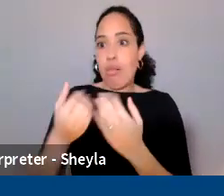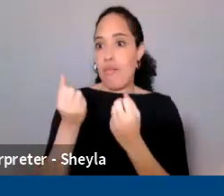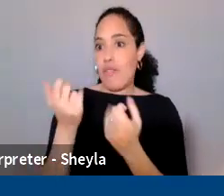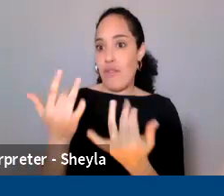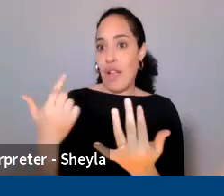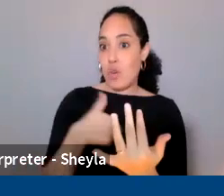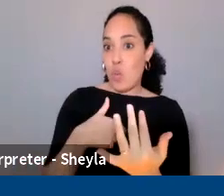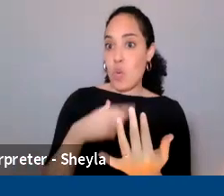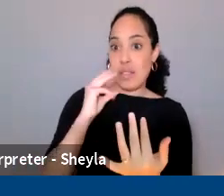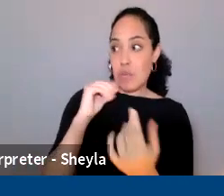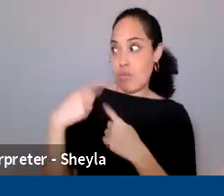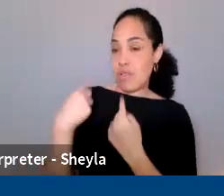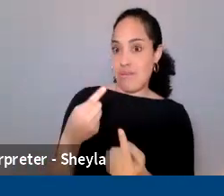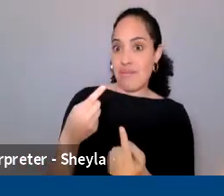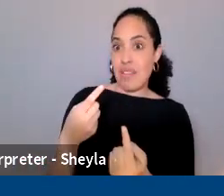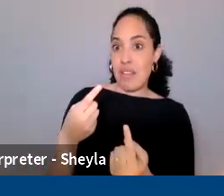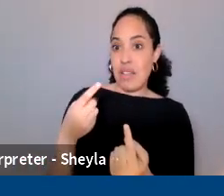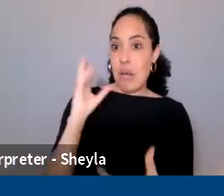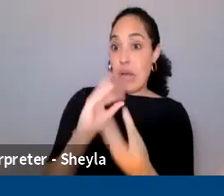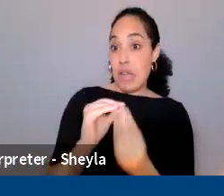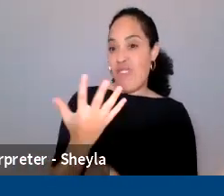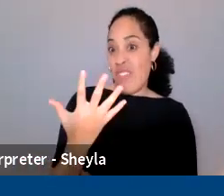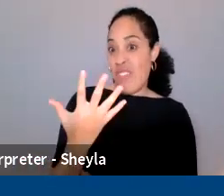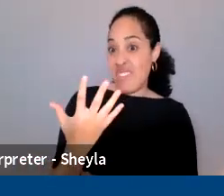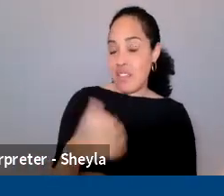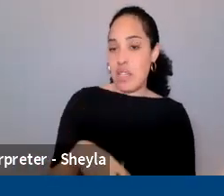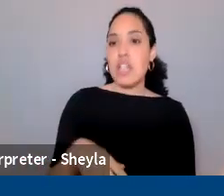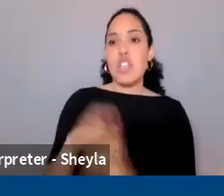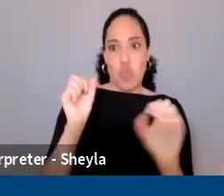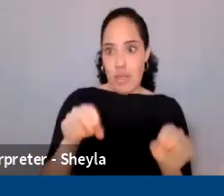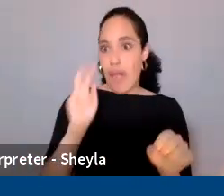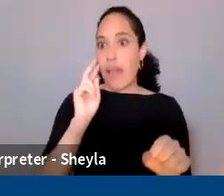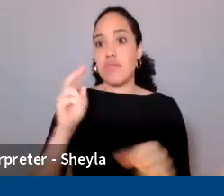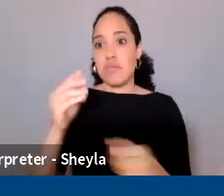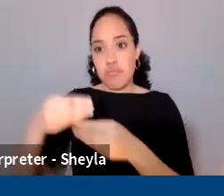the five large fires this year so folks can find those reports as well as those um